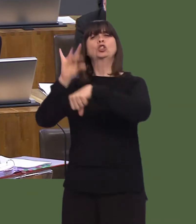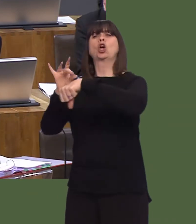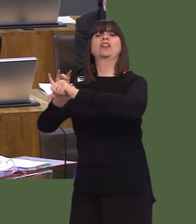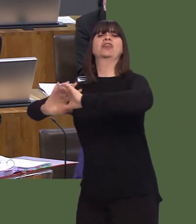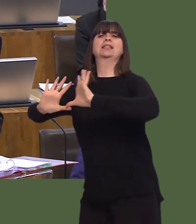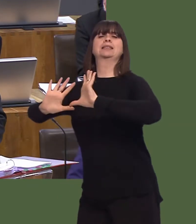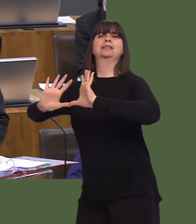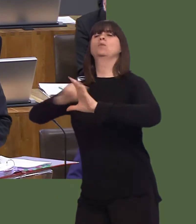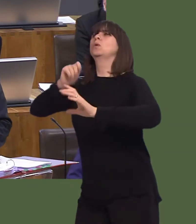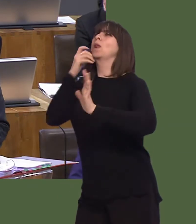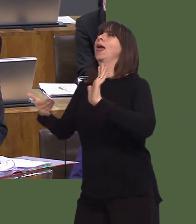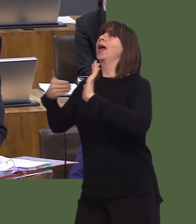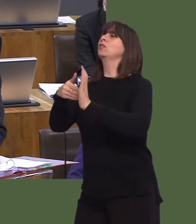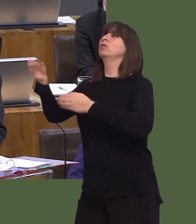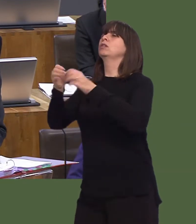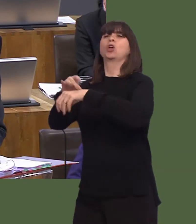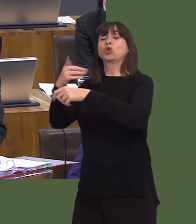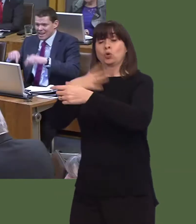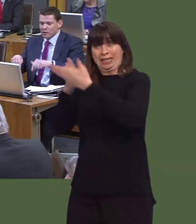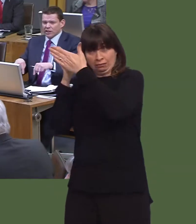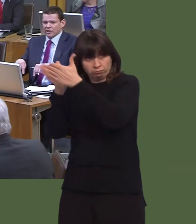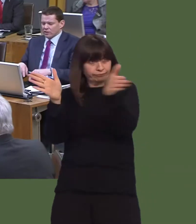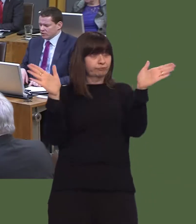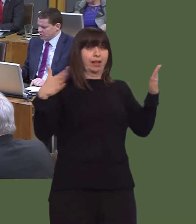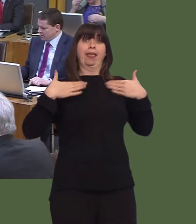You cannot look at doctors in isolation; you have to look at the entire range of healthcare staff,